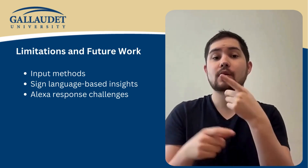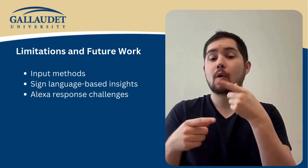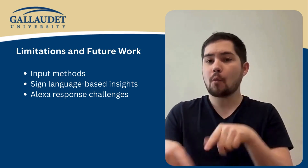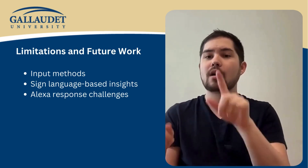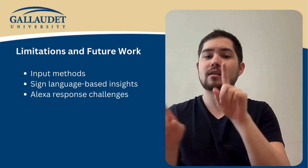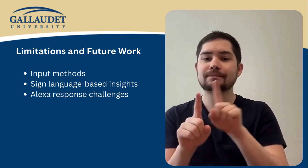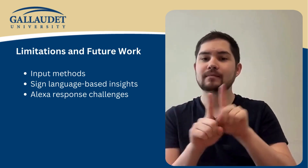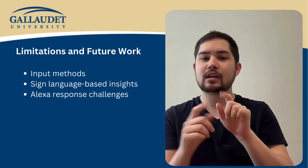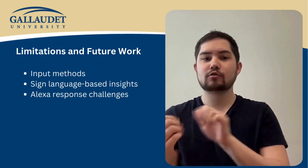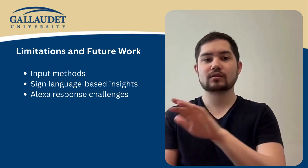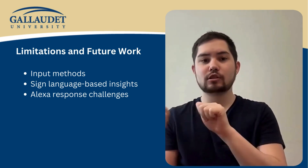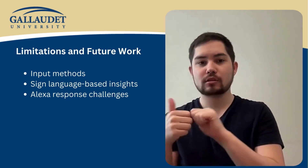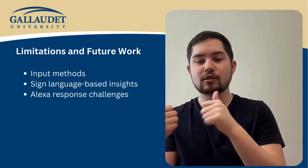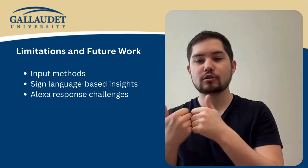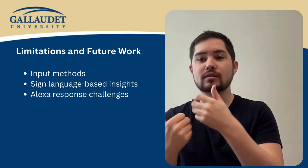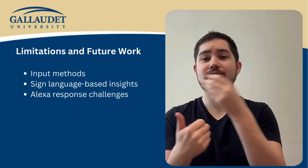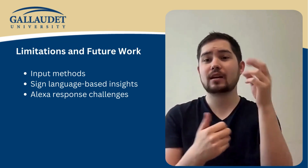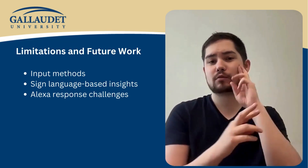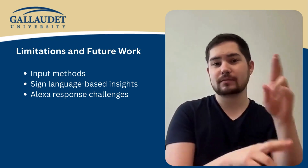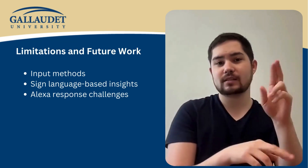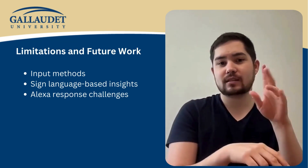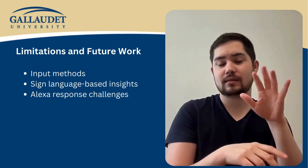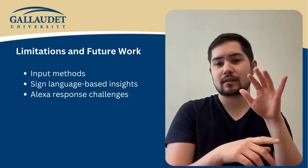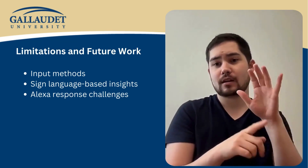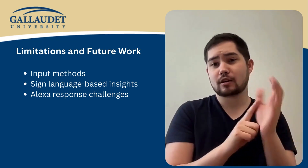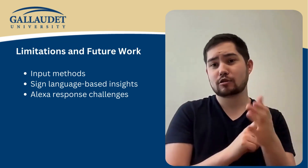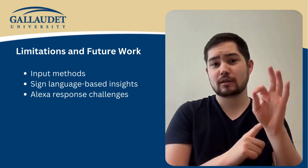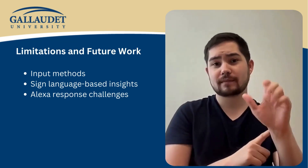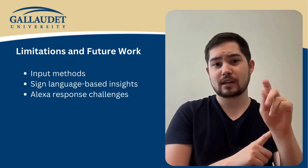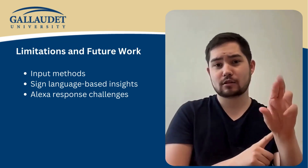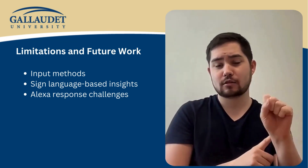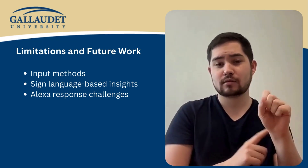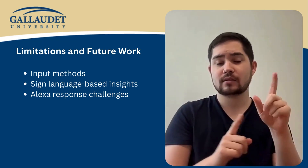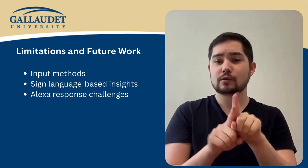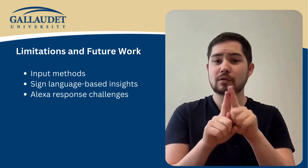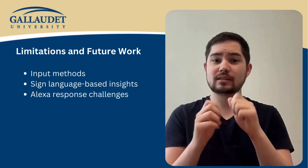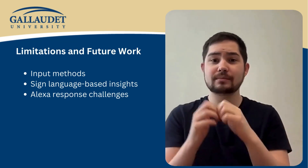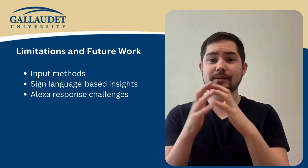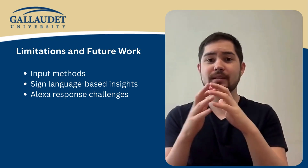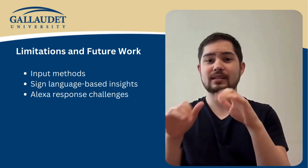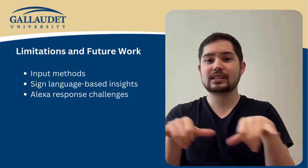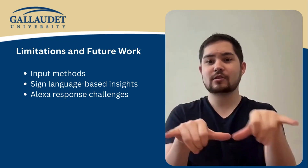respecting cultural factors, and implementing standardized annotation systems is essential.